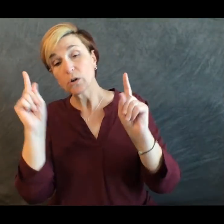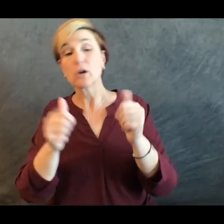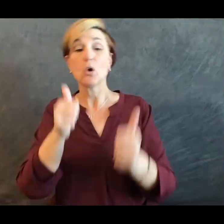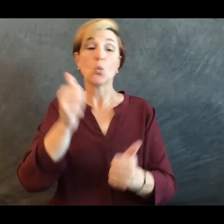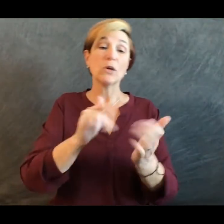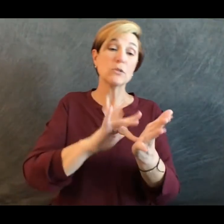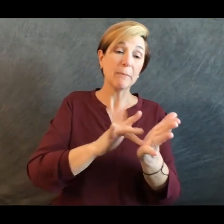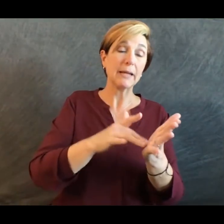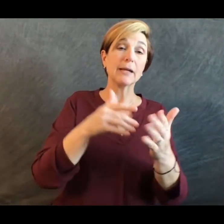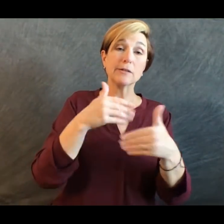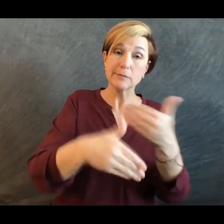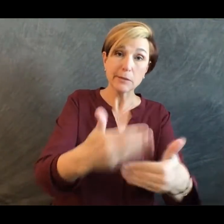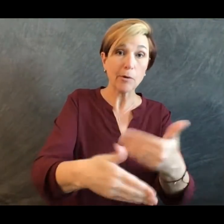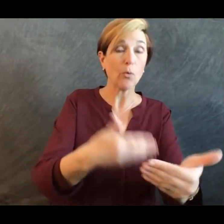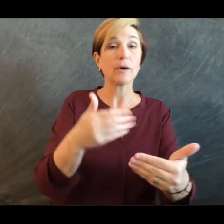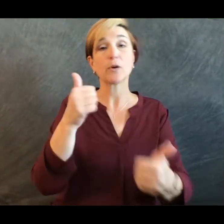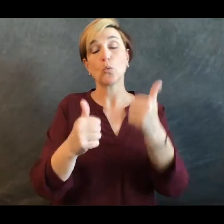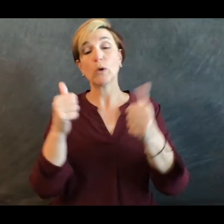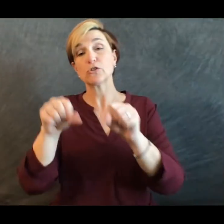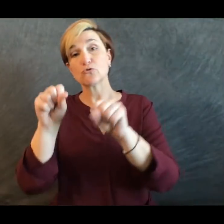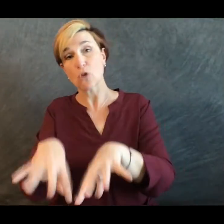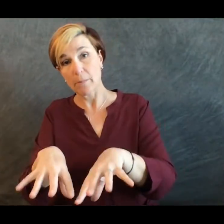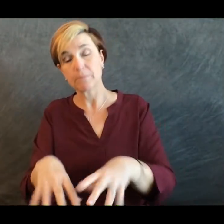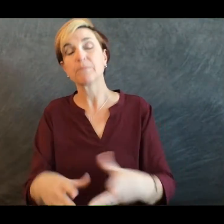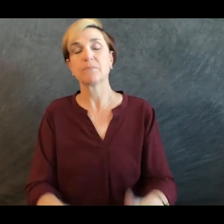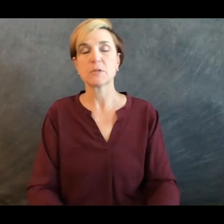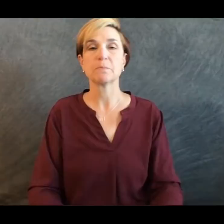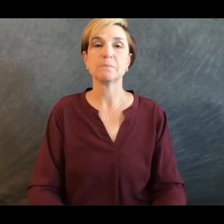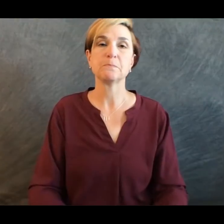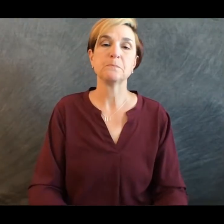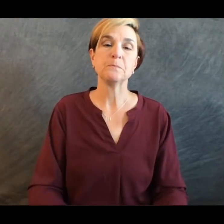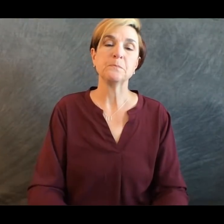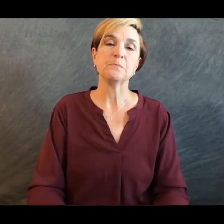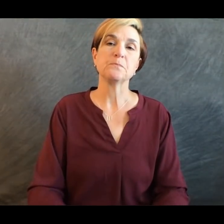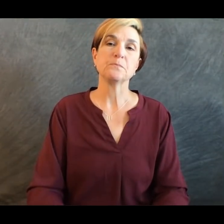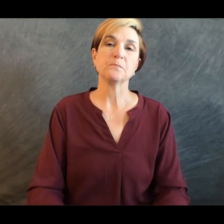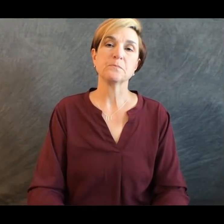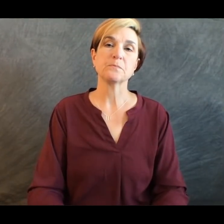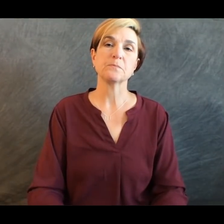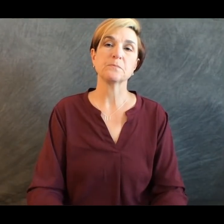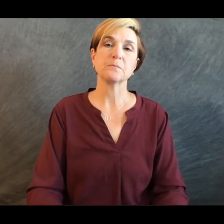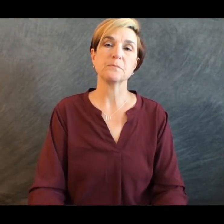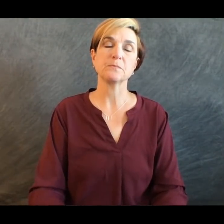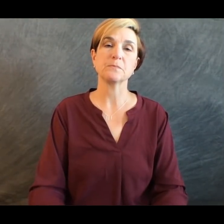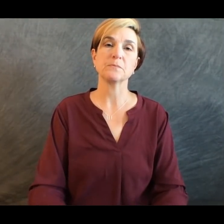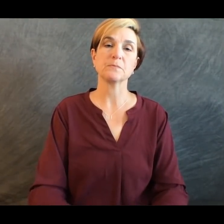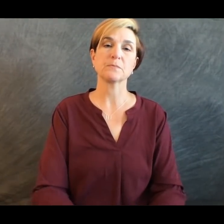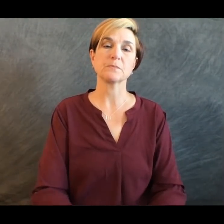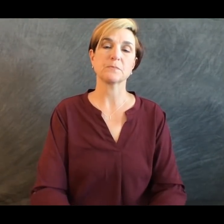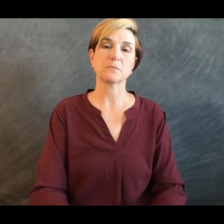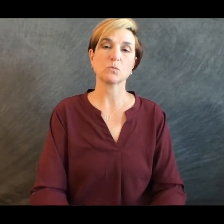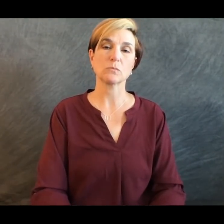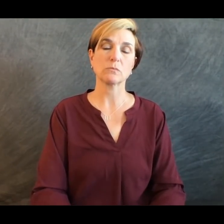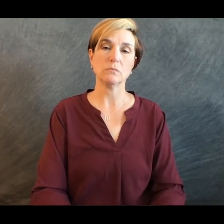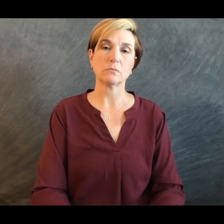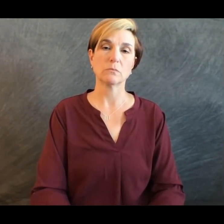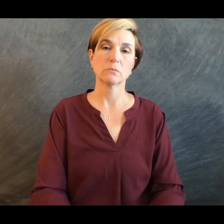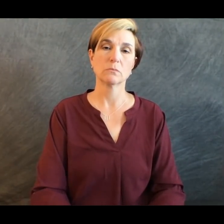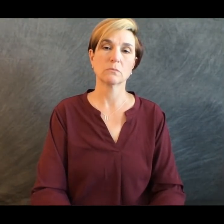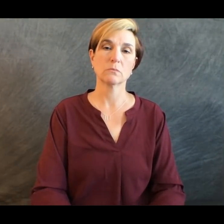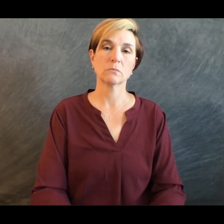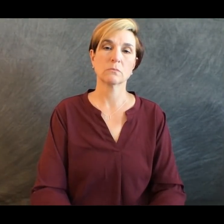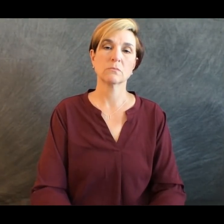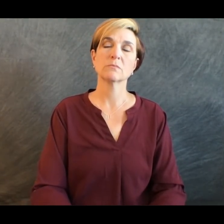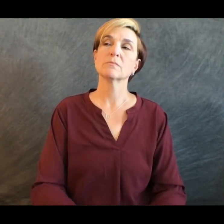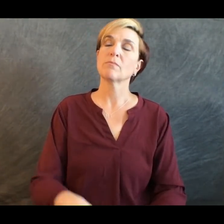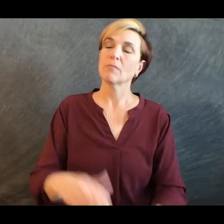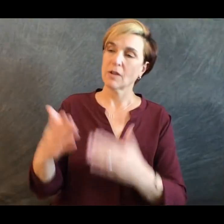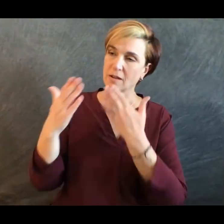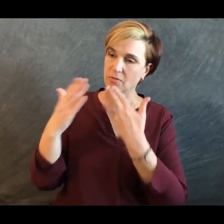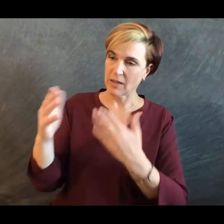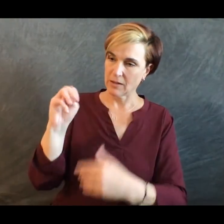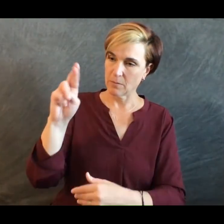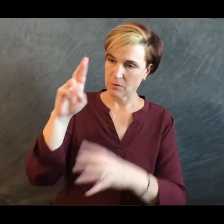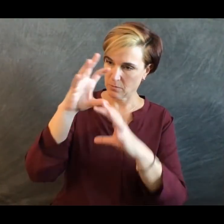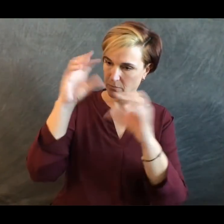questions later thank you Thank You mr. president the White House Task Force has